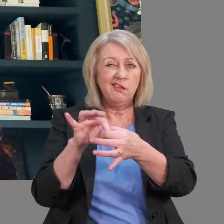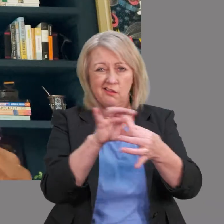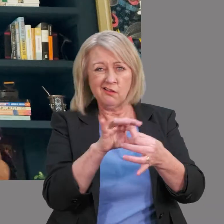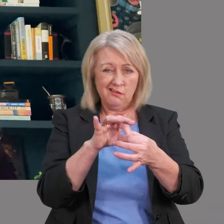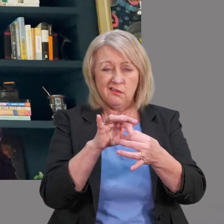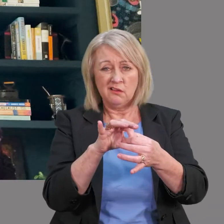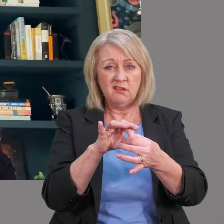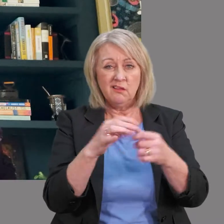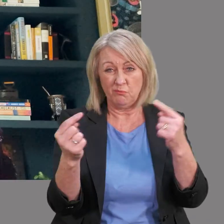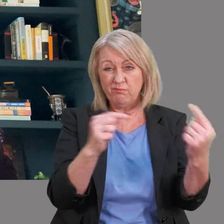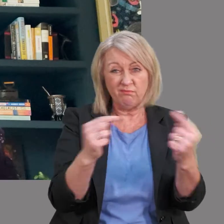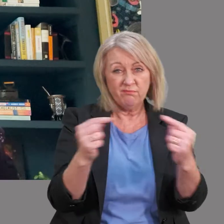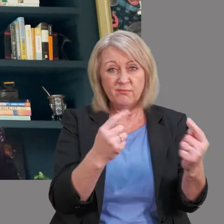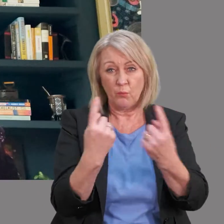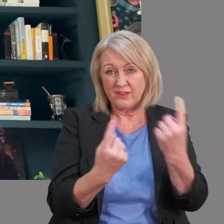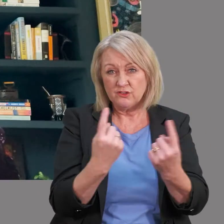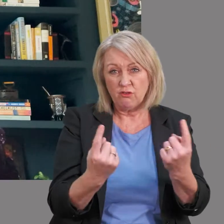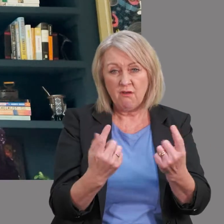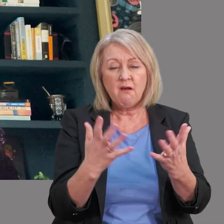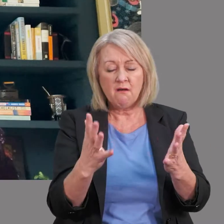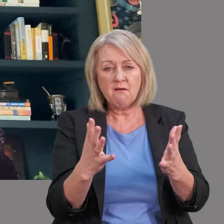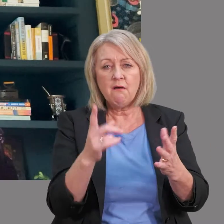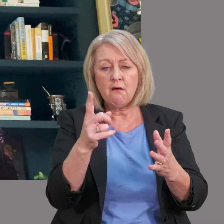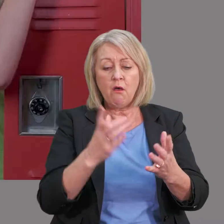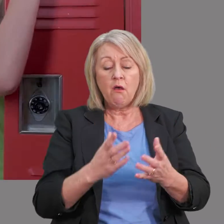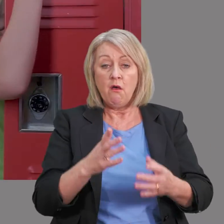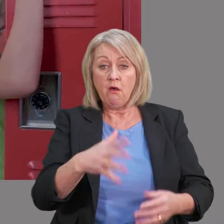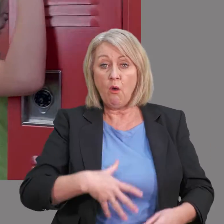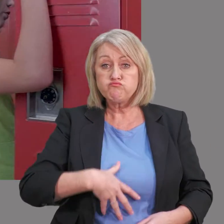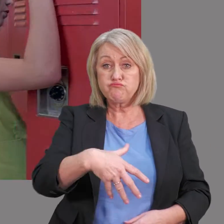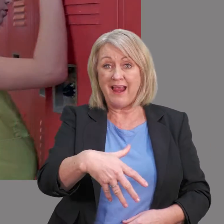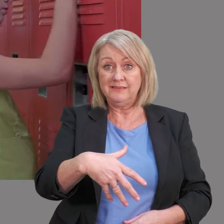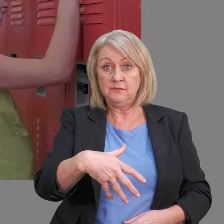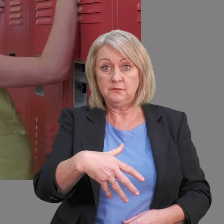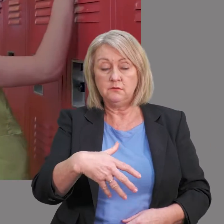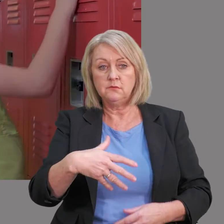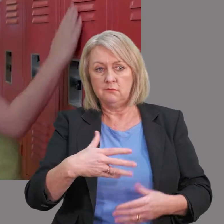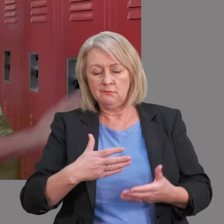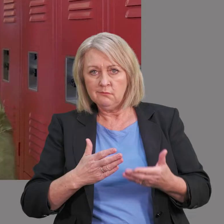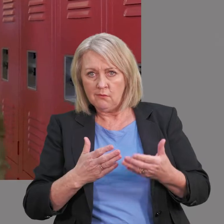all in constant interactions with each other. During a woman’s pregnancy journey,